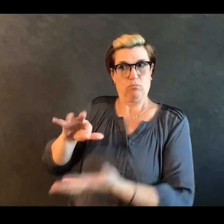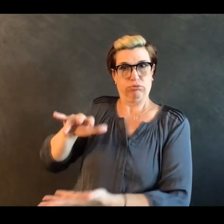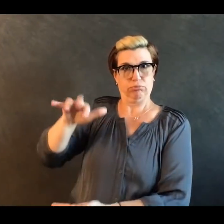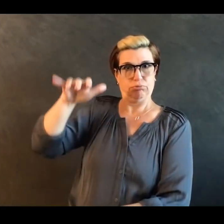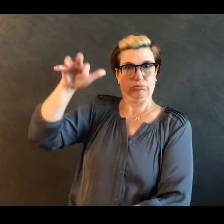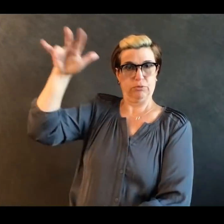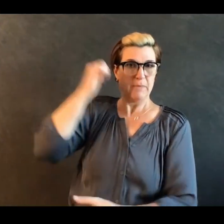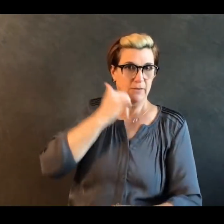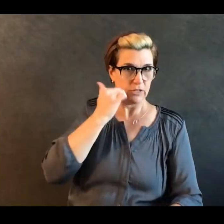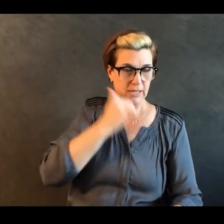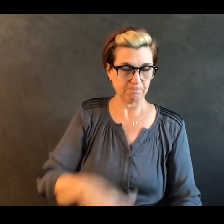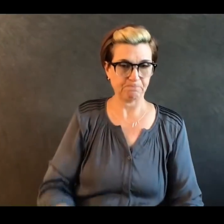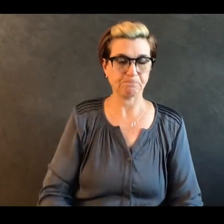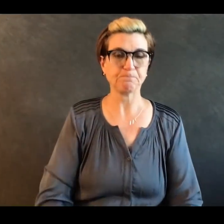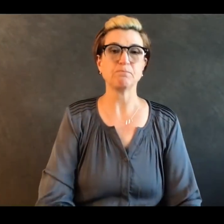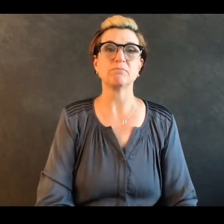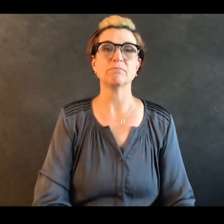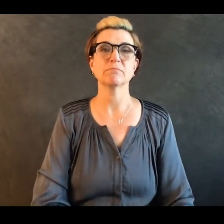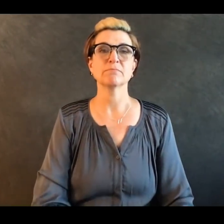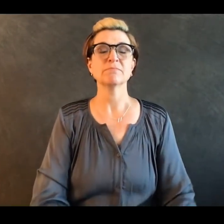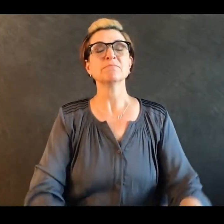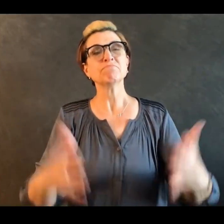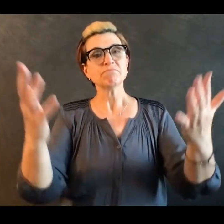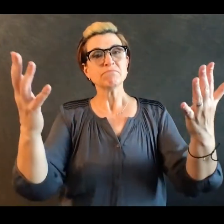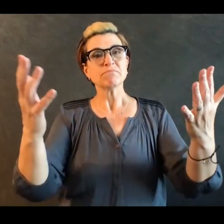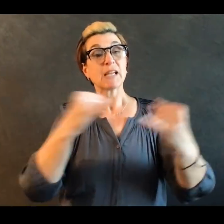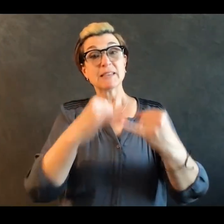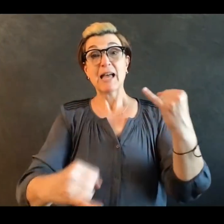when I say how proud we are of all of our health care workers across the